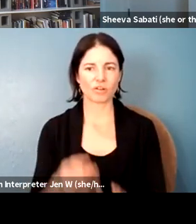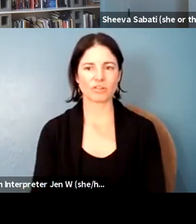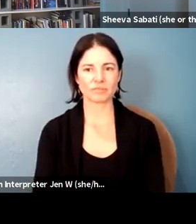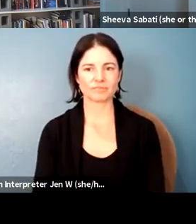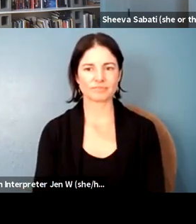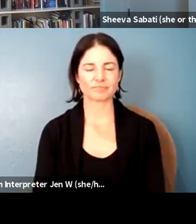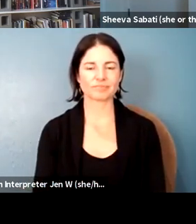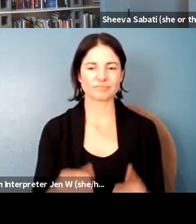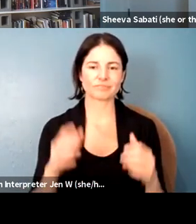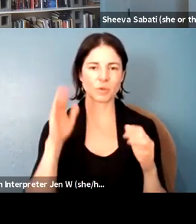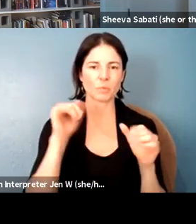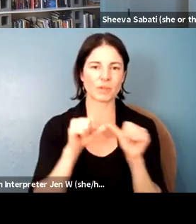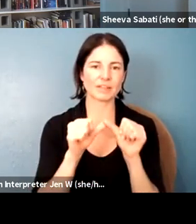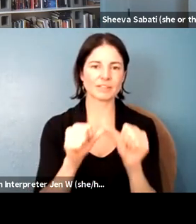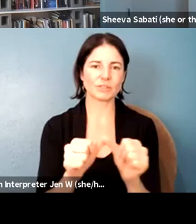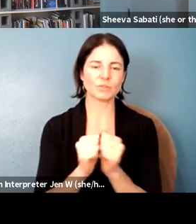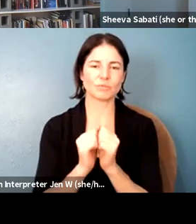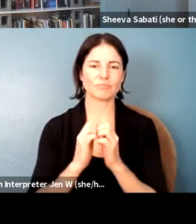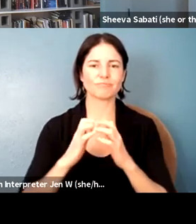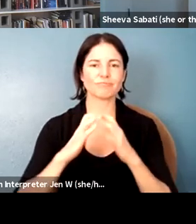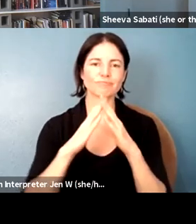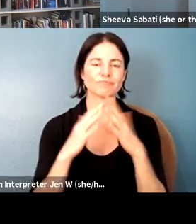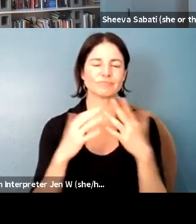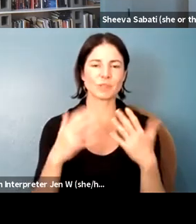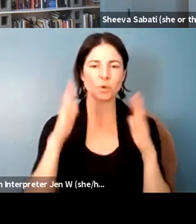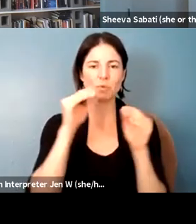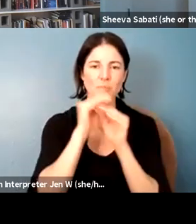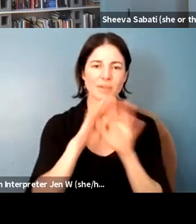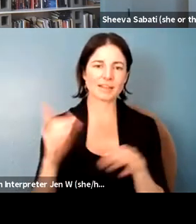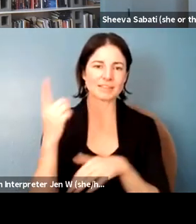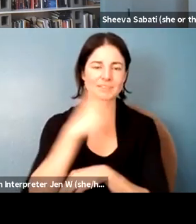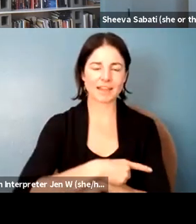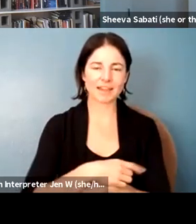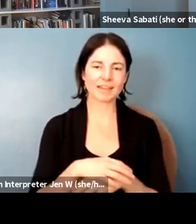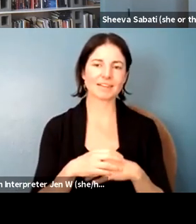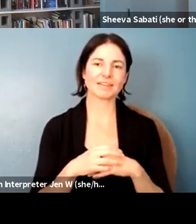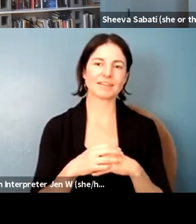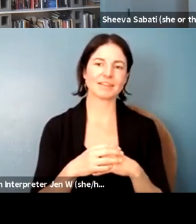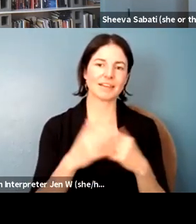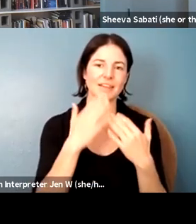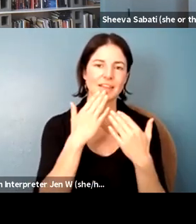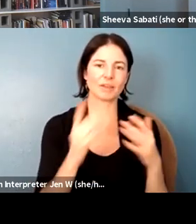continue to build. I hope everybody has a blessed day and thank you for being in space with us.